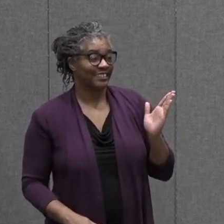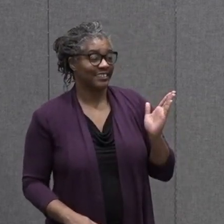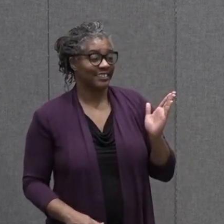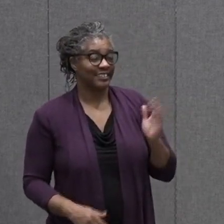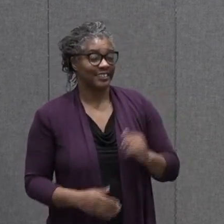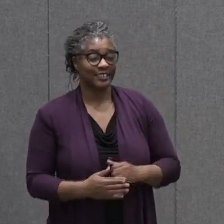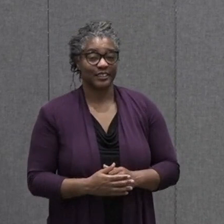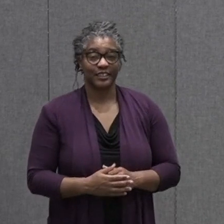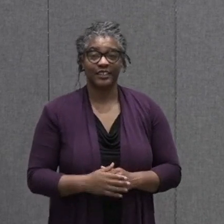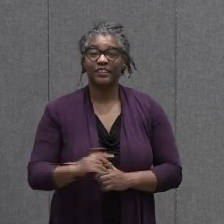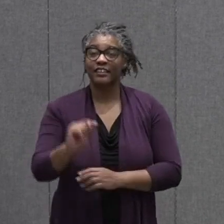t,